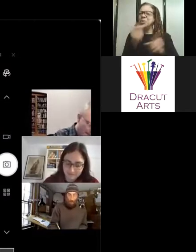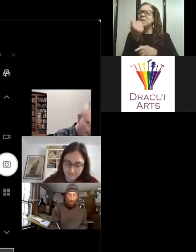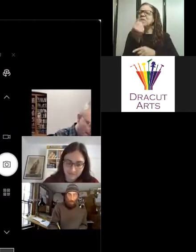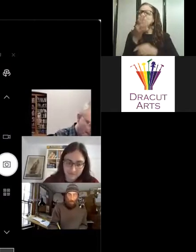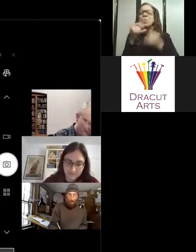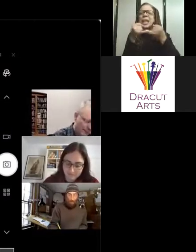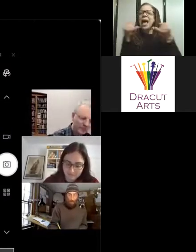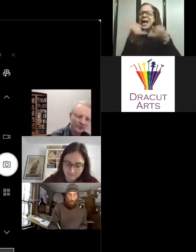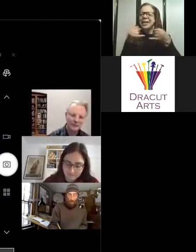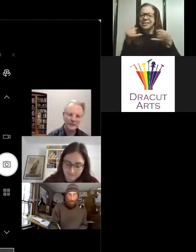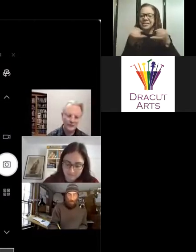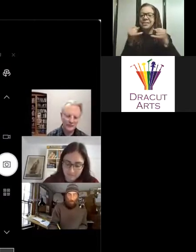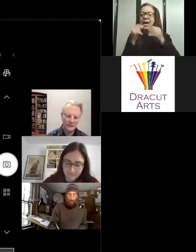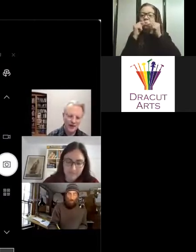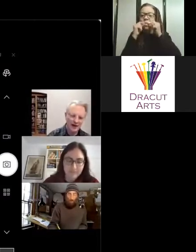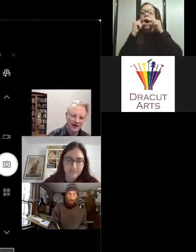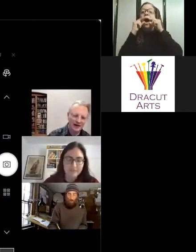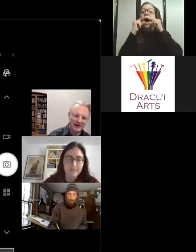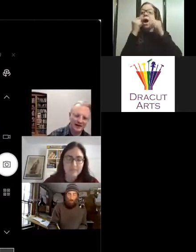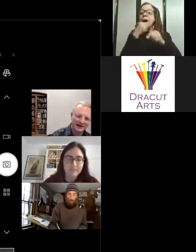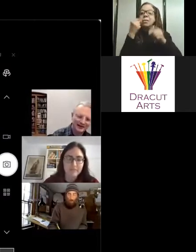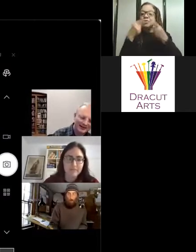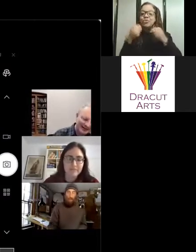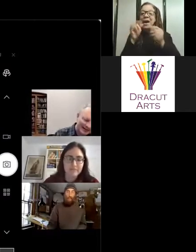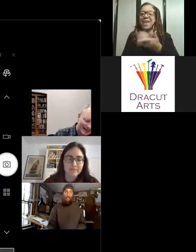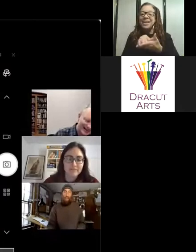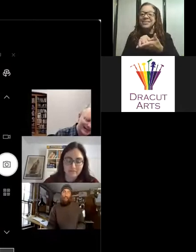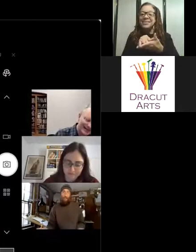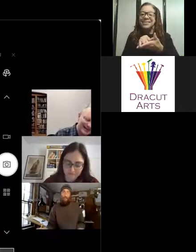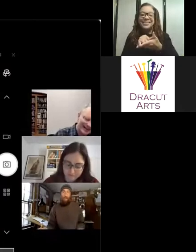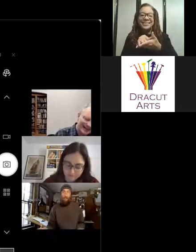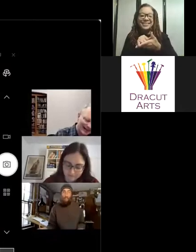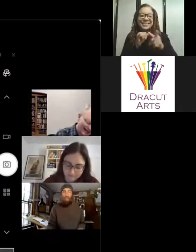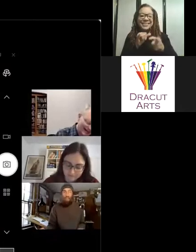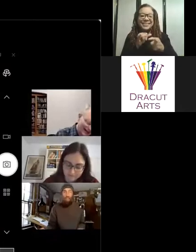Try opening the mouth about like that... I hear people chuckling, right,